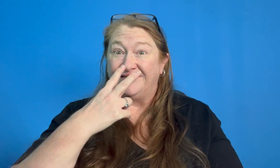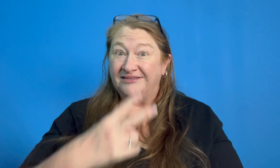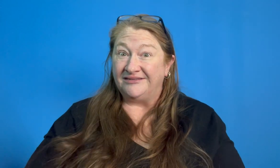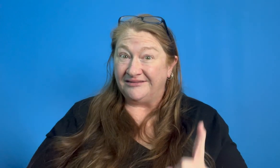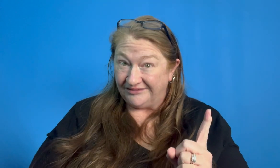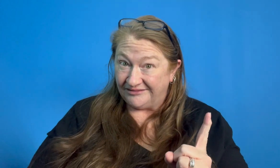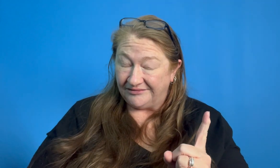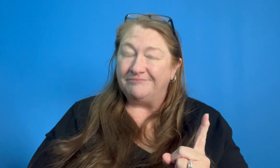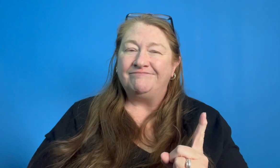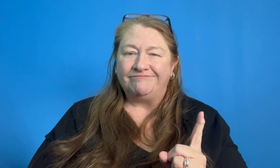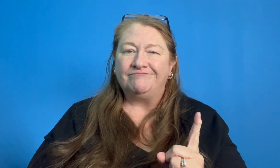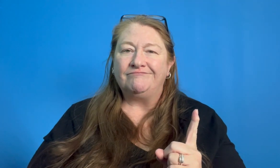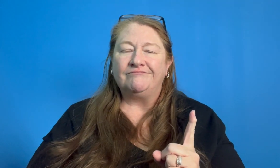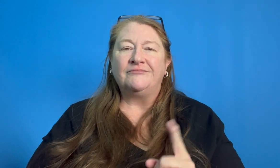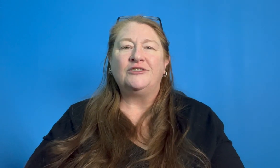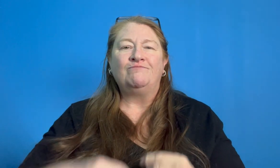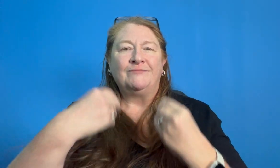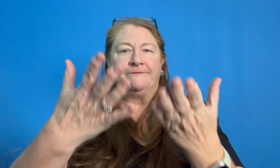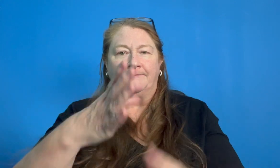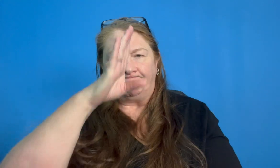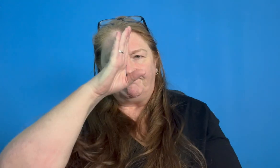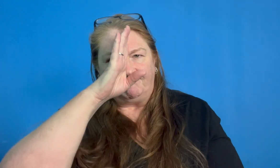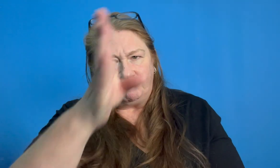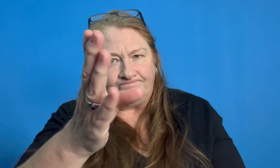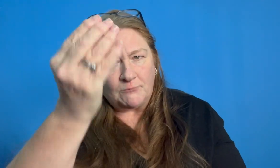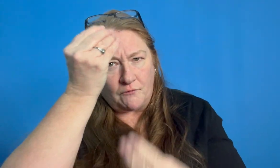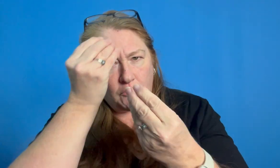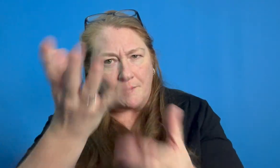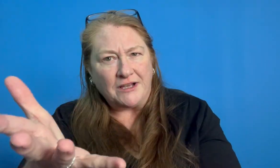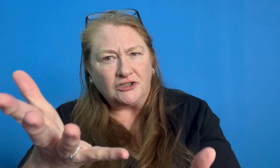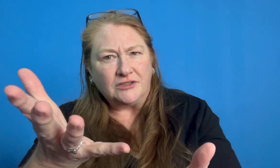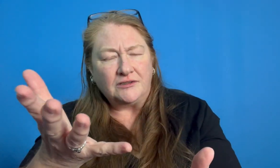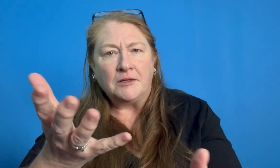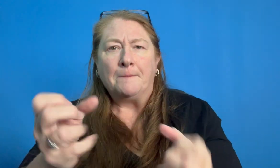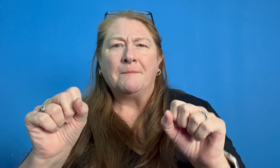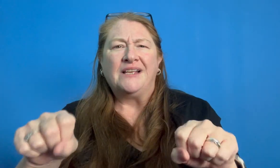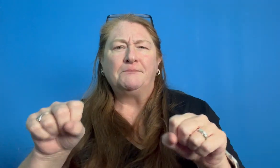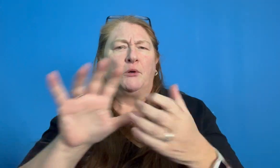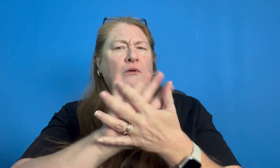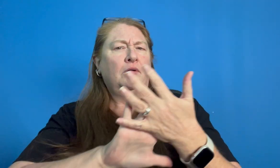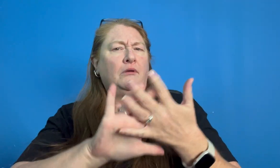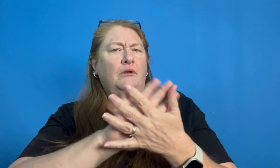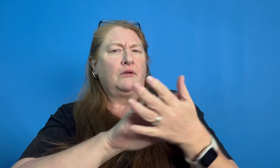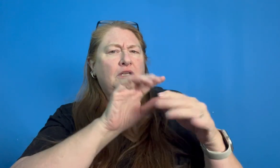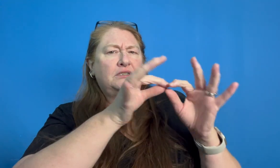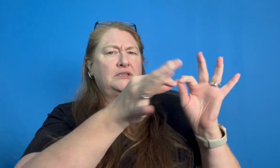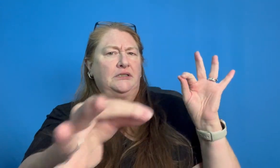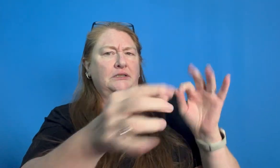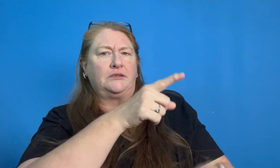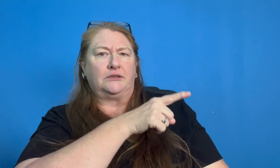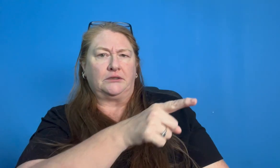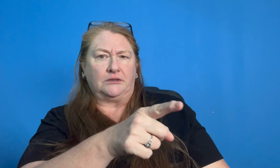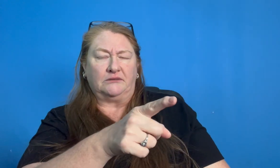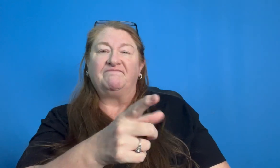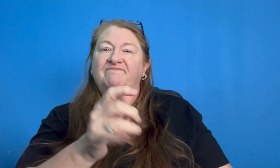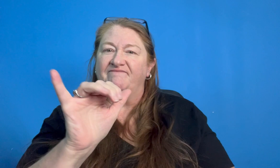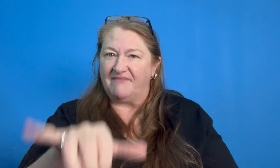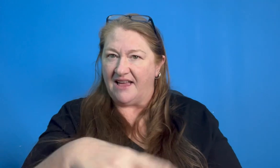See that? This is an example of providing explicit information.